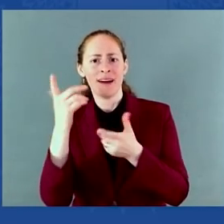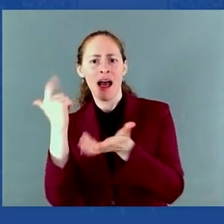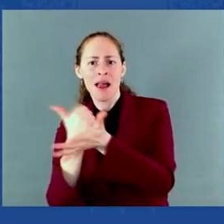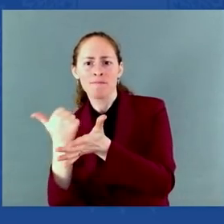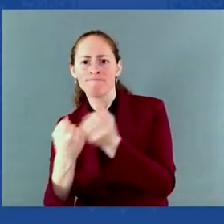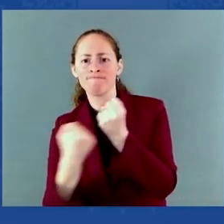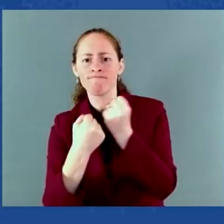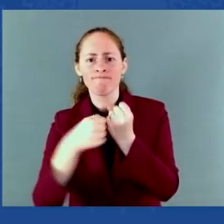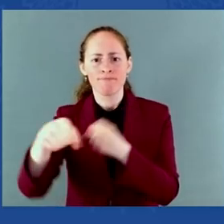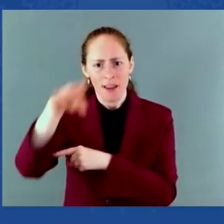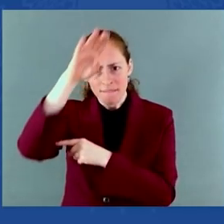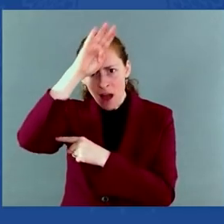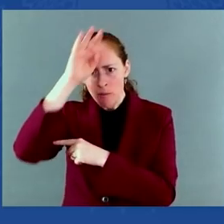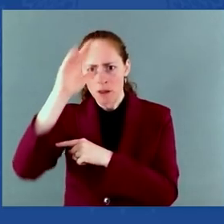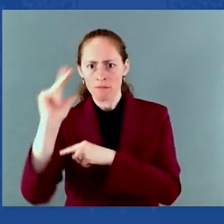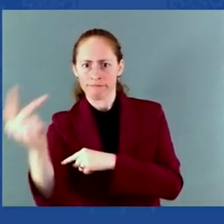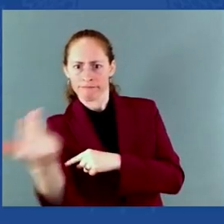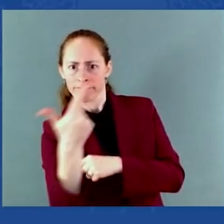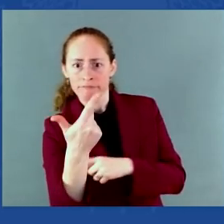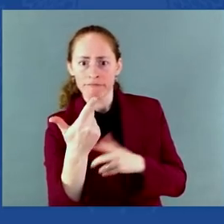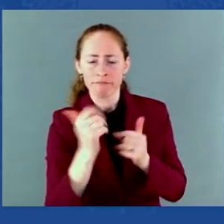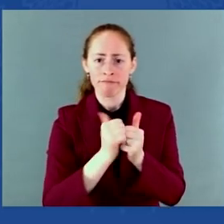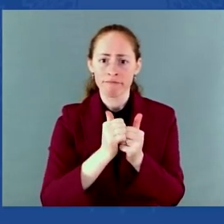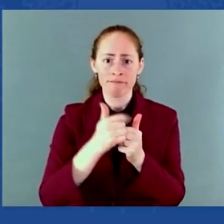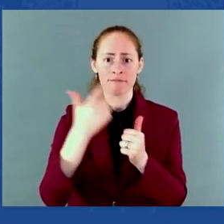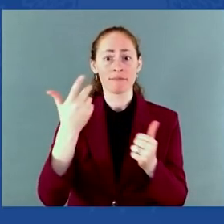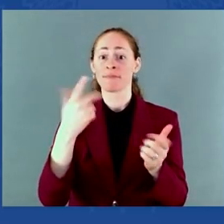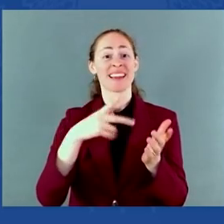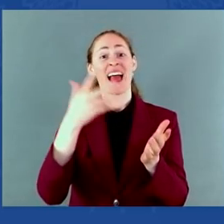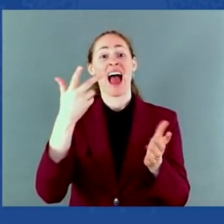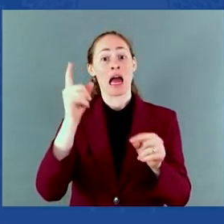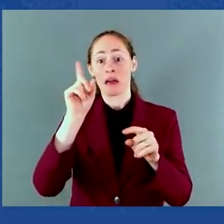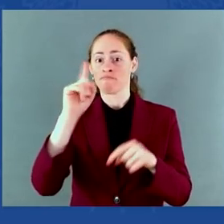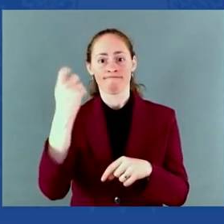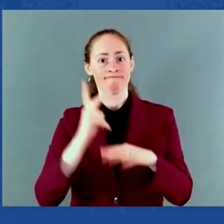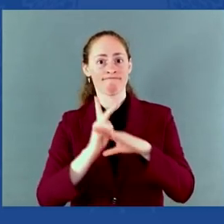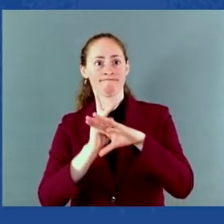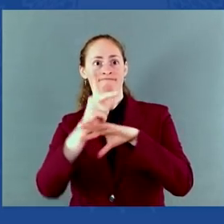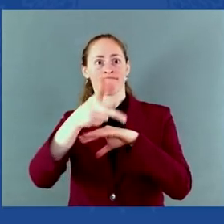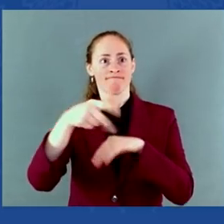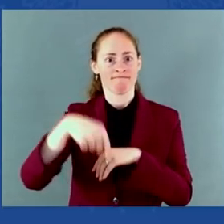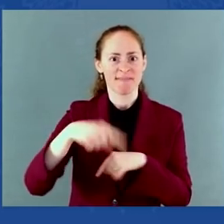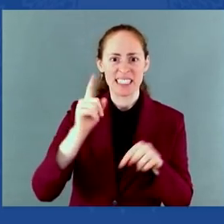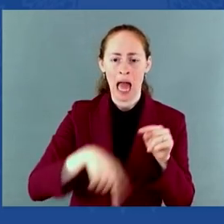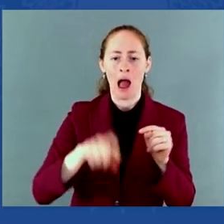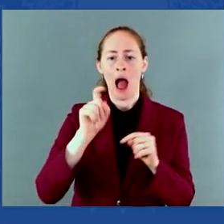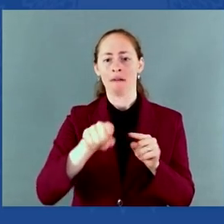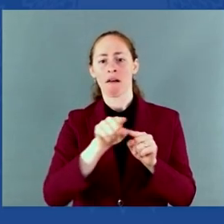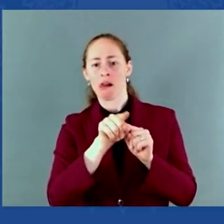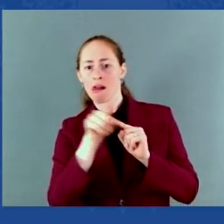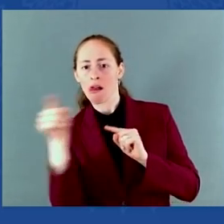This is real stuff. What does it mean if a school bus or water treatment trucks or logging trucks can't cross?